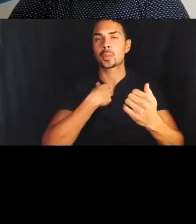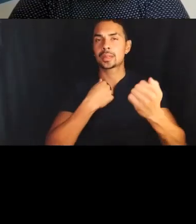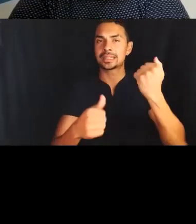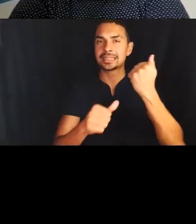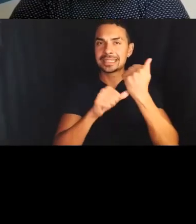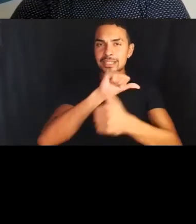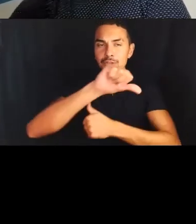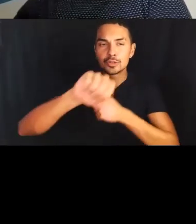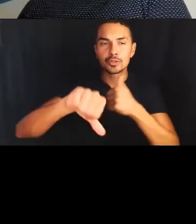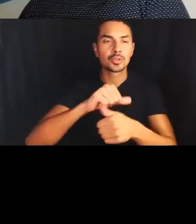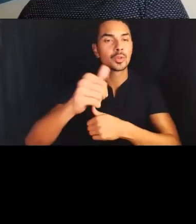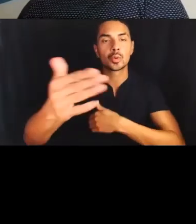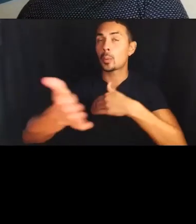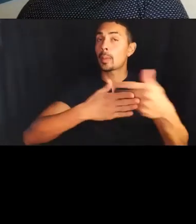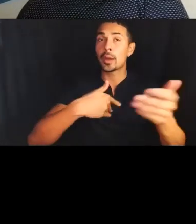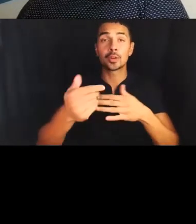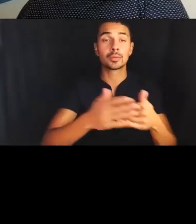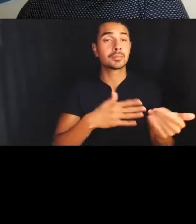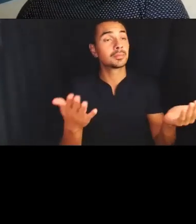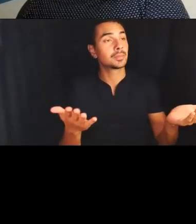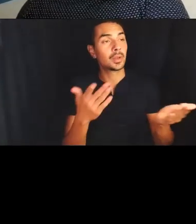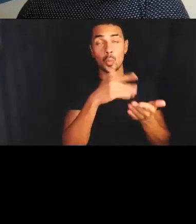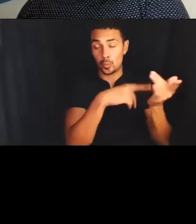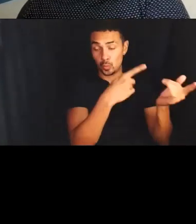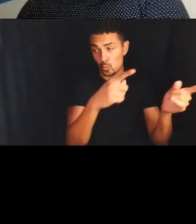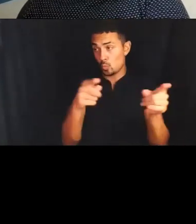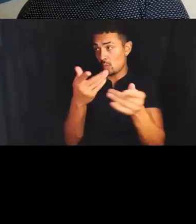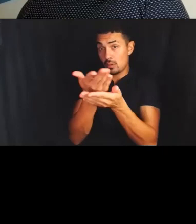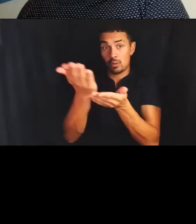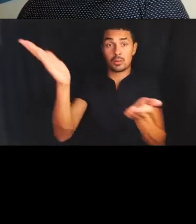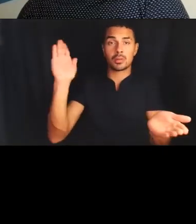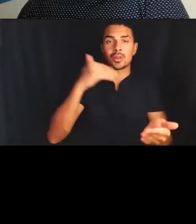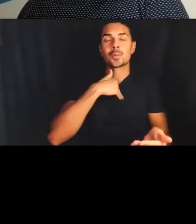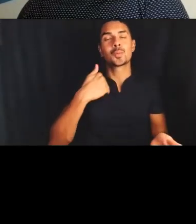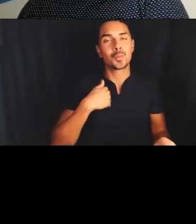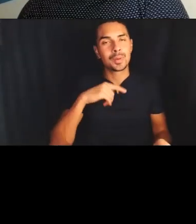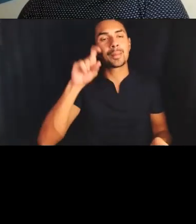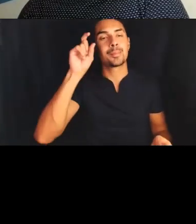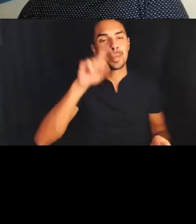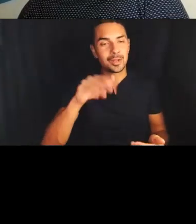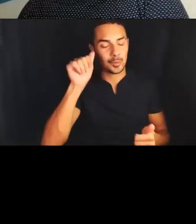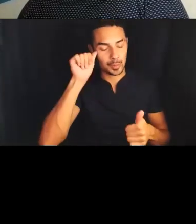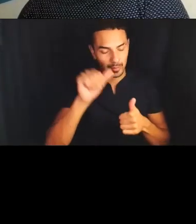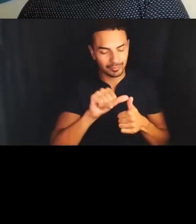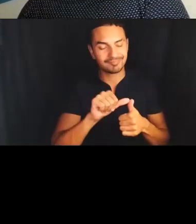And no matter, you know, what is going on, I think that we also need to remember that we are our way out